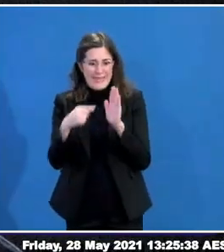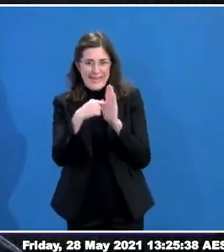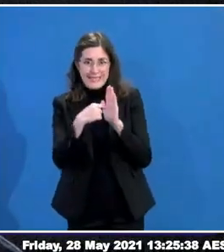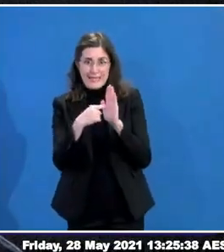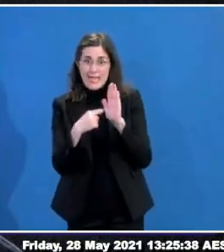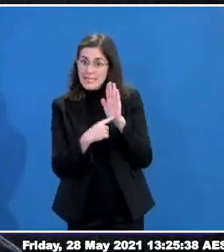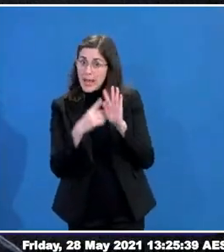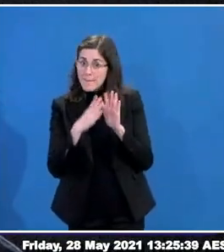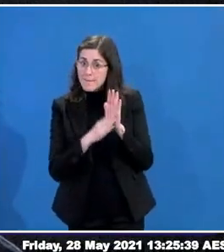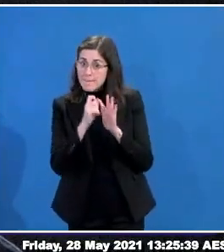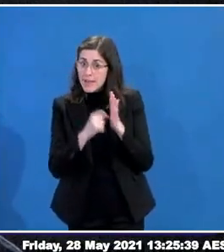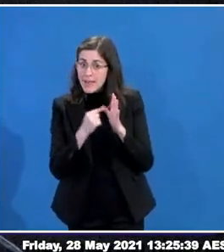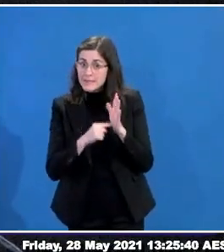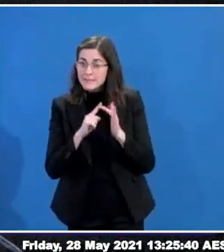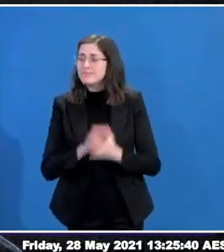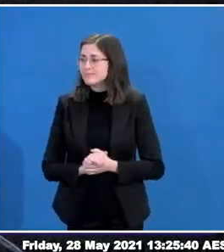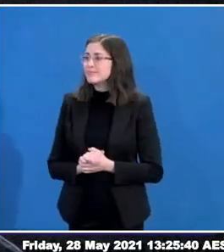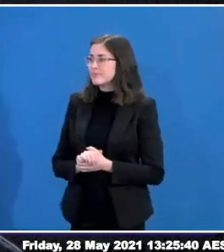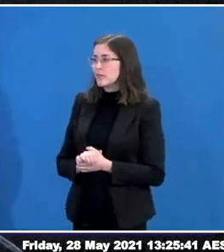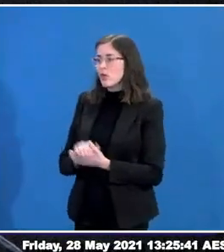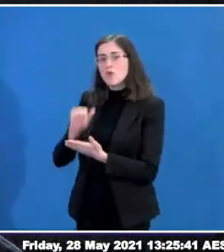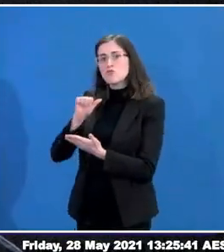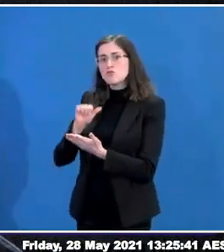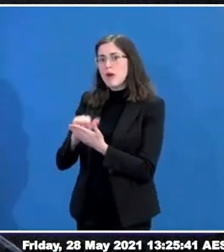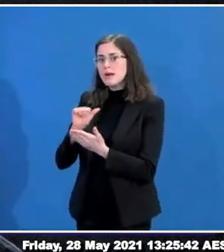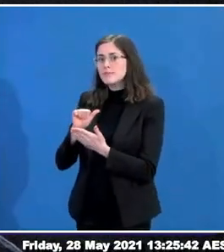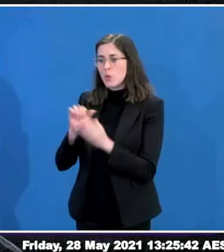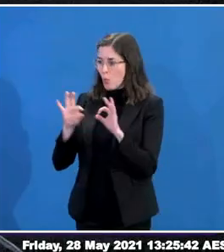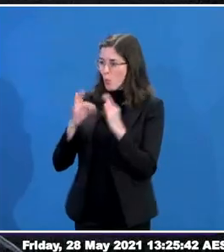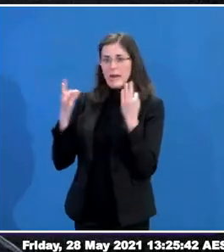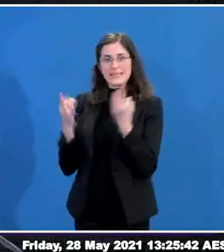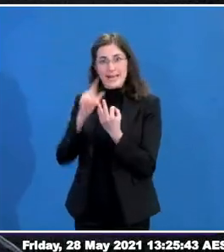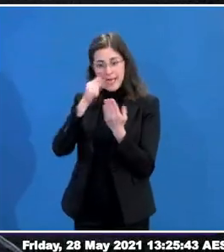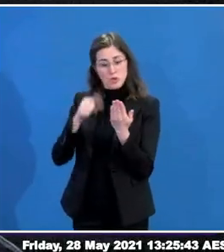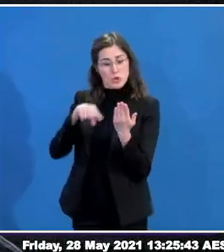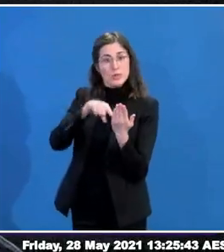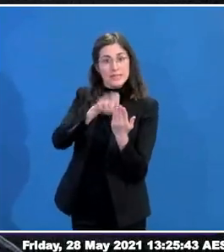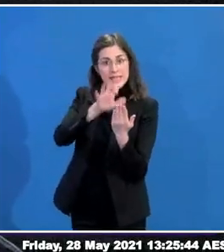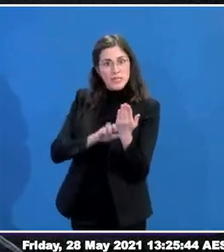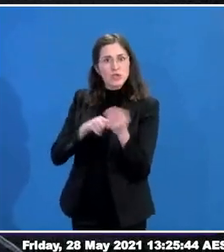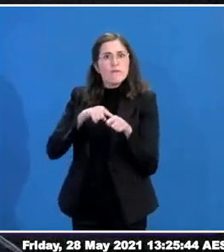MR McNAUGHTON: Yes. It is a model template that providers could use, as to draw up service agreements.